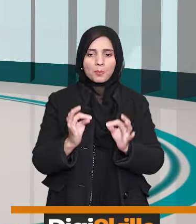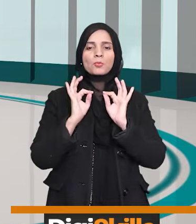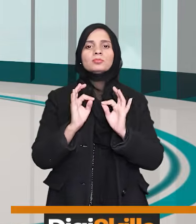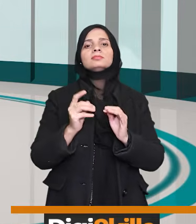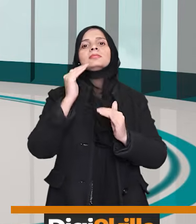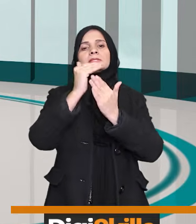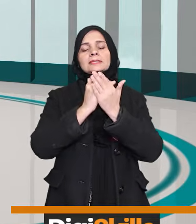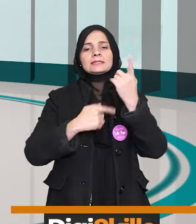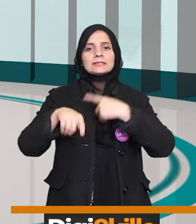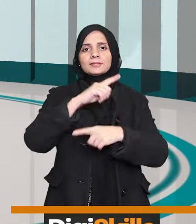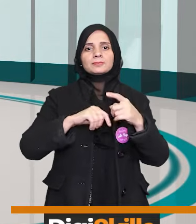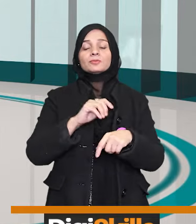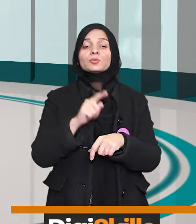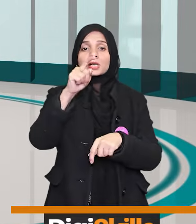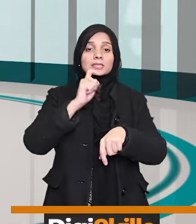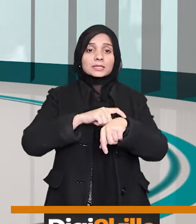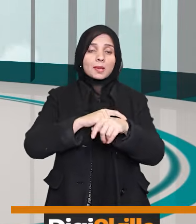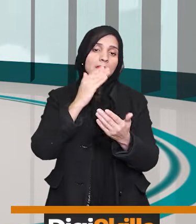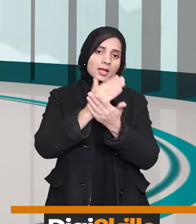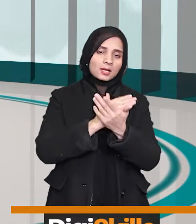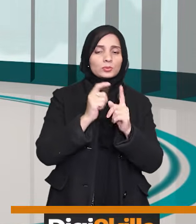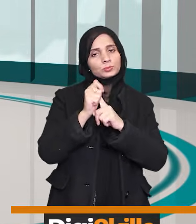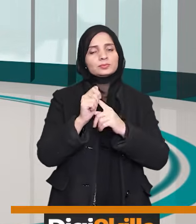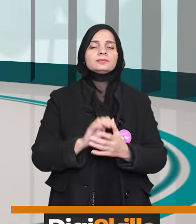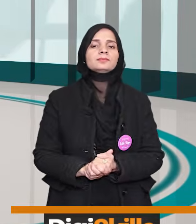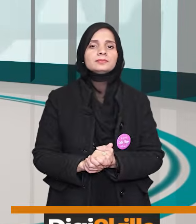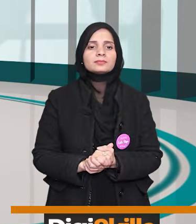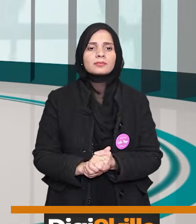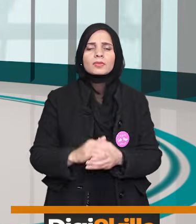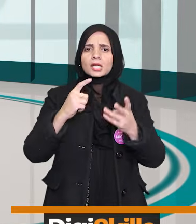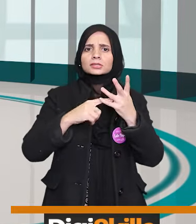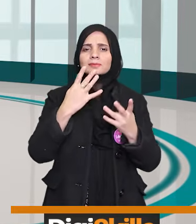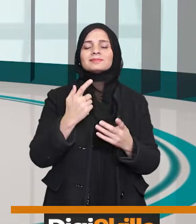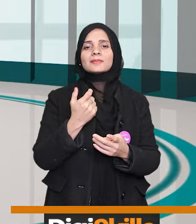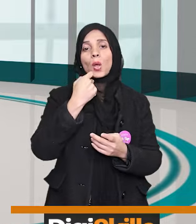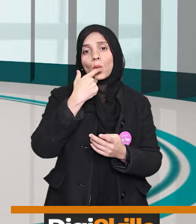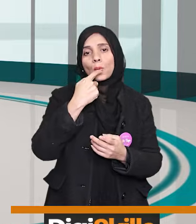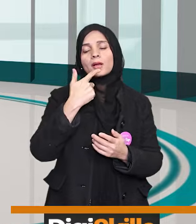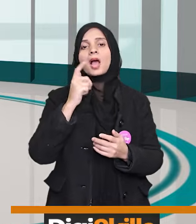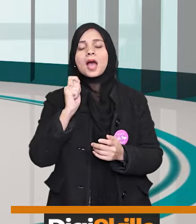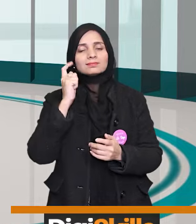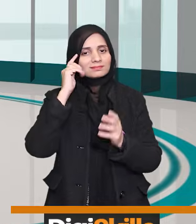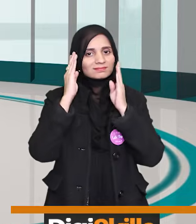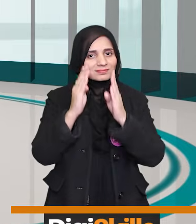as well as for discipline, tie your time. Fourth point Sir, have a positive attitude.